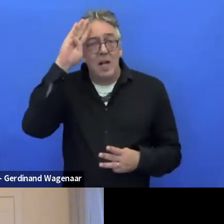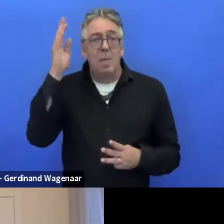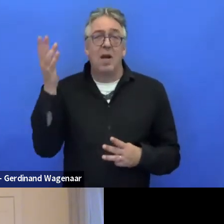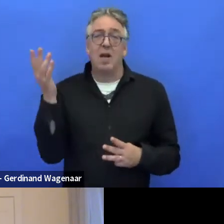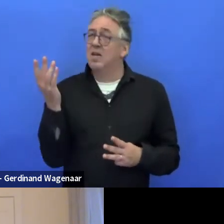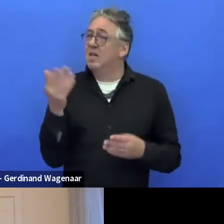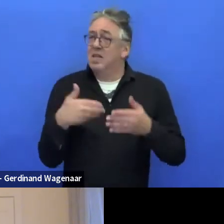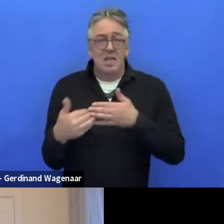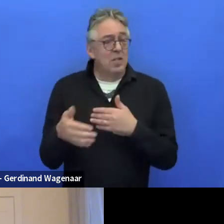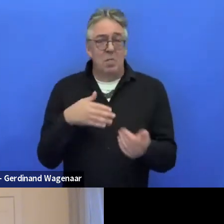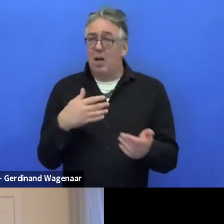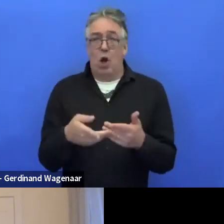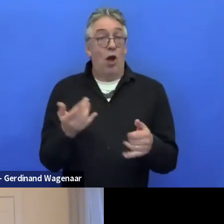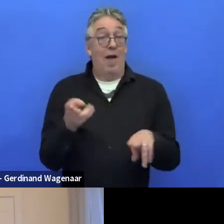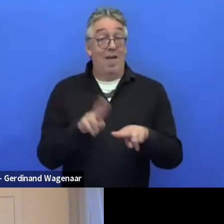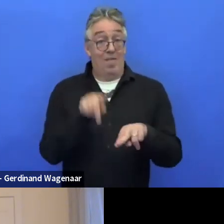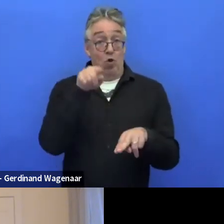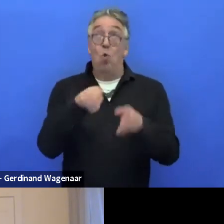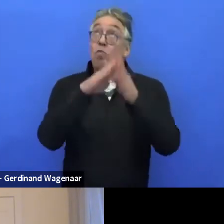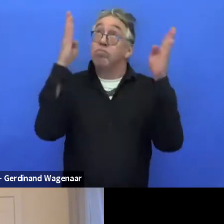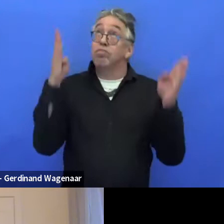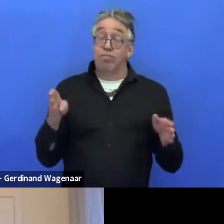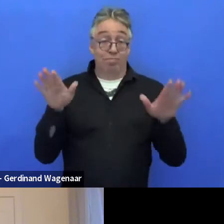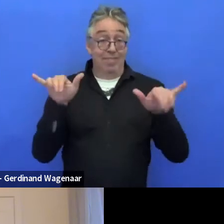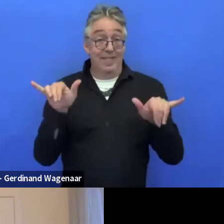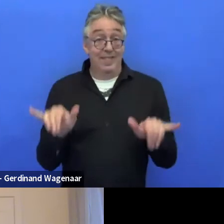We receive complaints coming from those people.